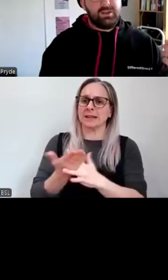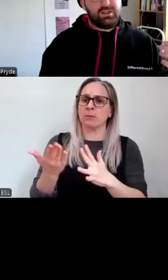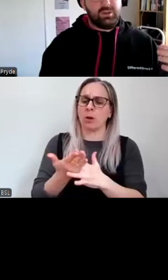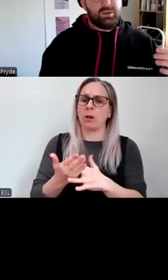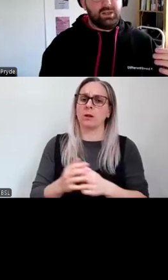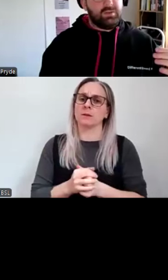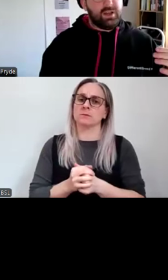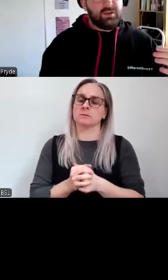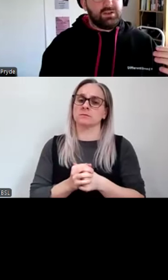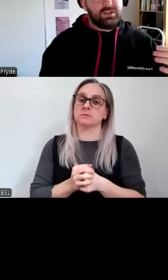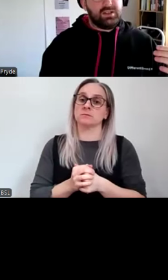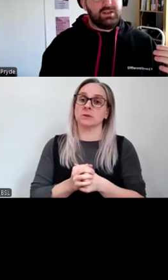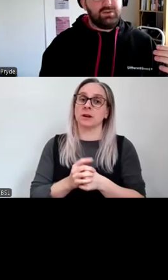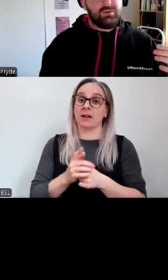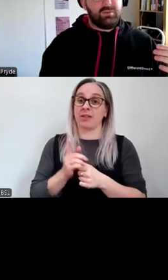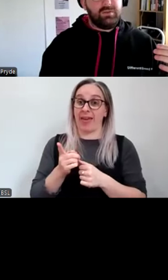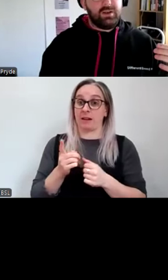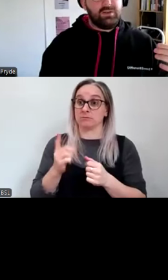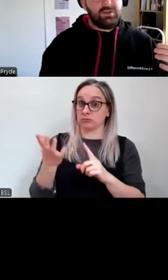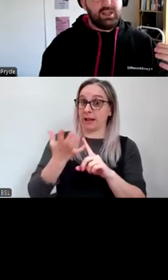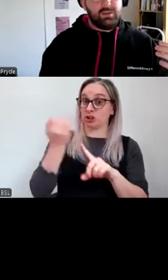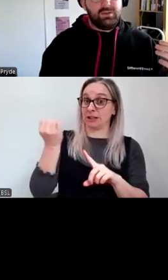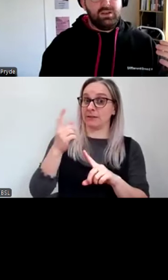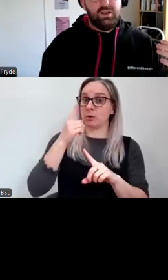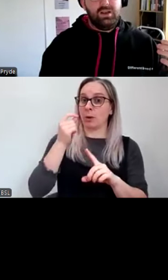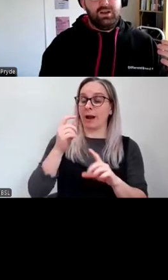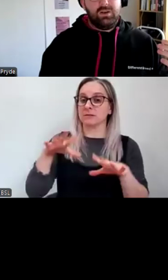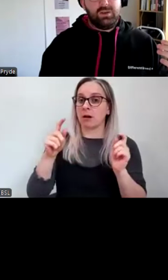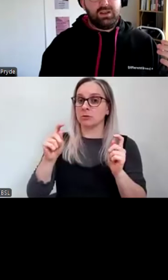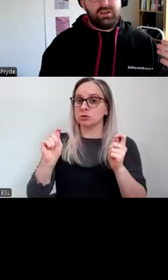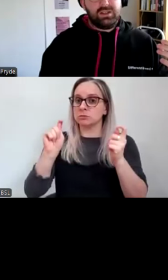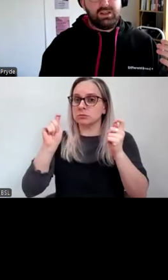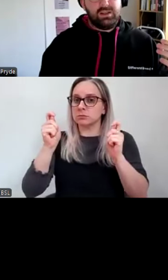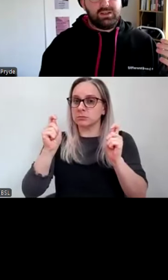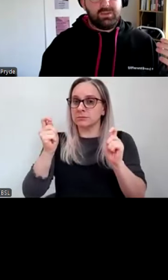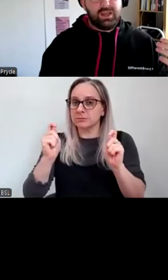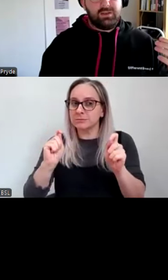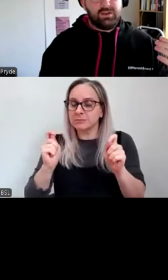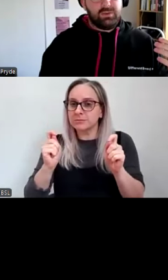and we can start playing with the values to see that if we drop the values down, or we increase the lightness of the background.